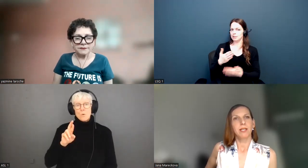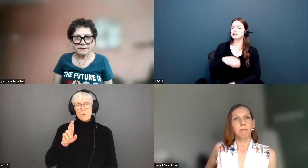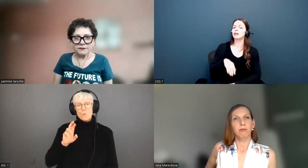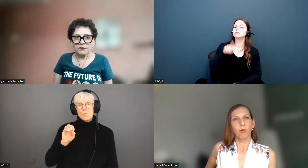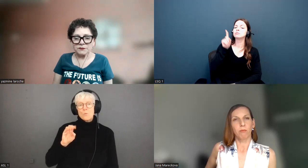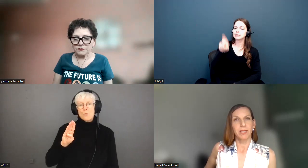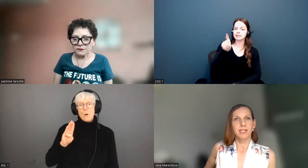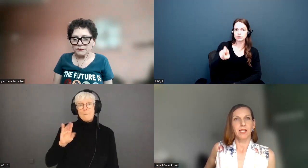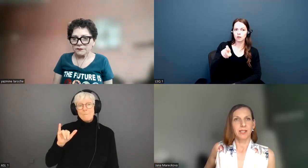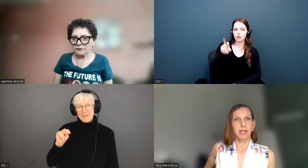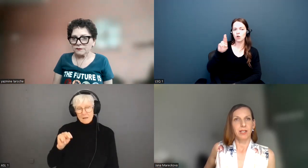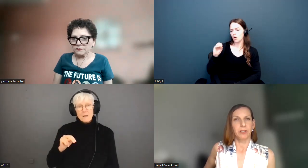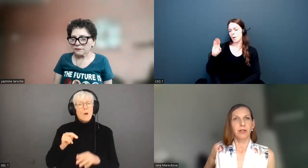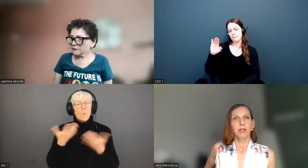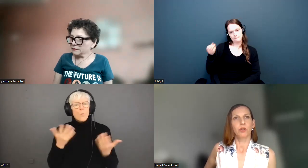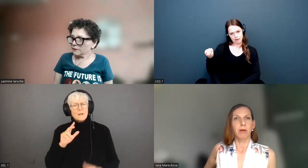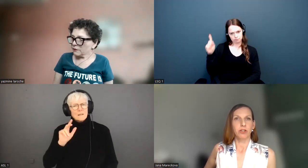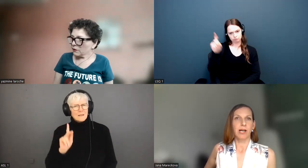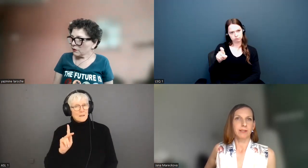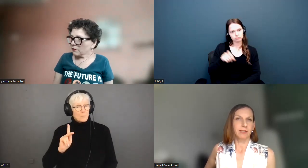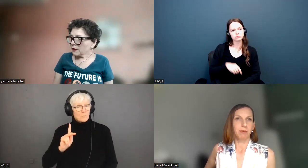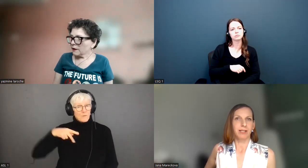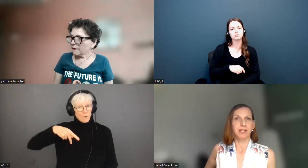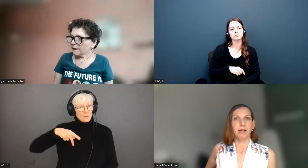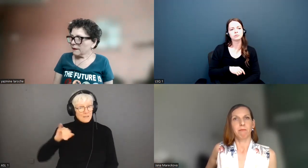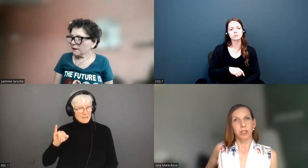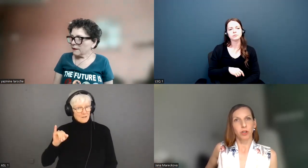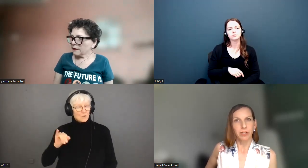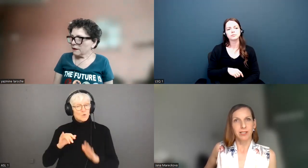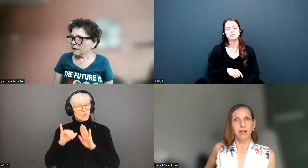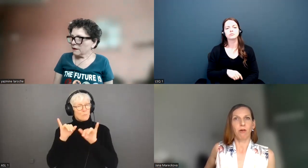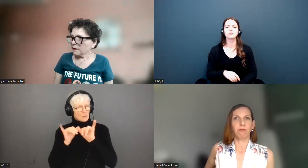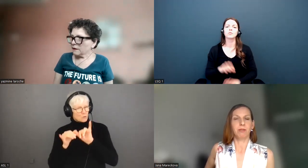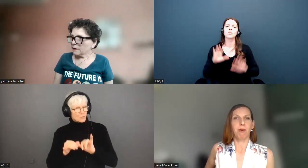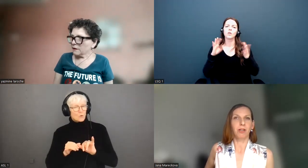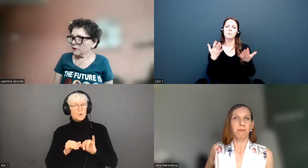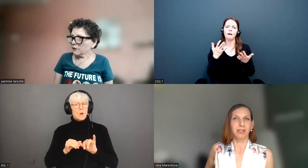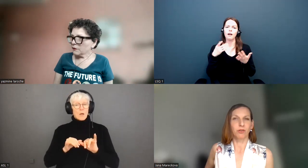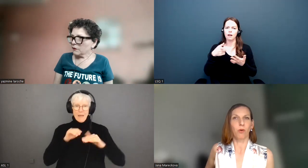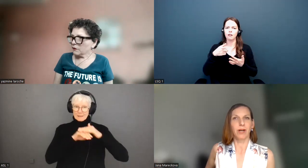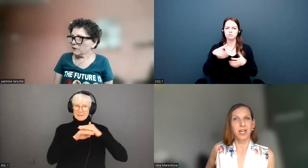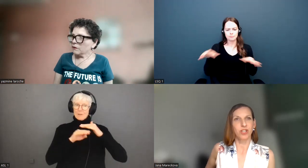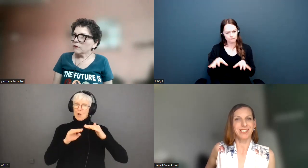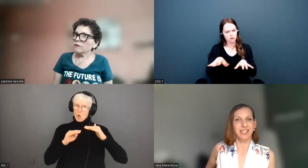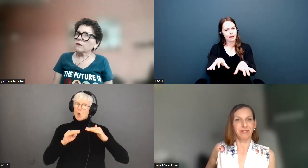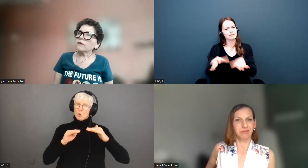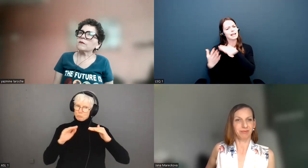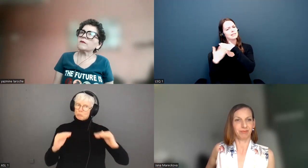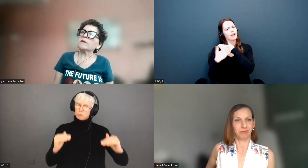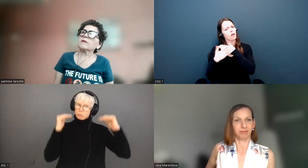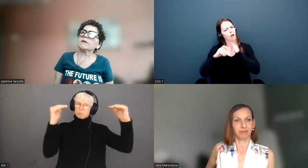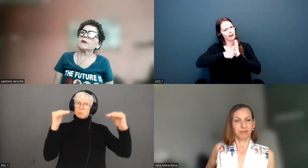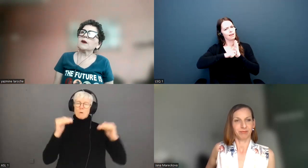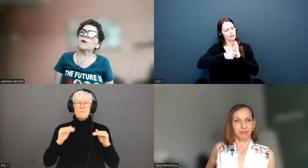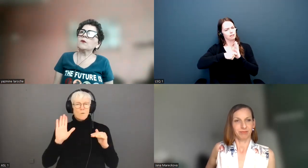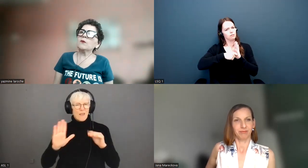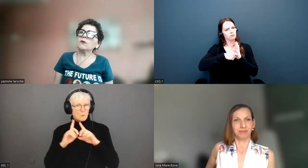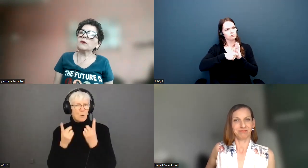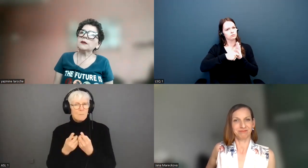key performance indicator to measure accessibility maturity of department or agency oh that's